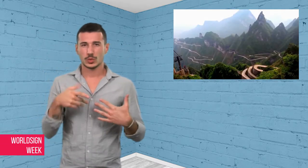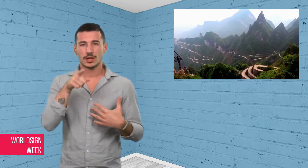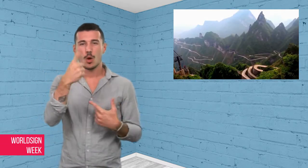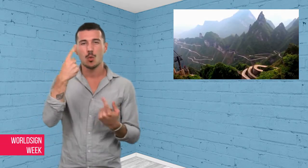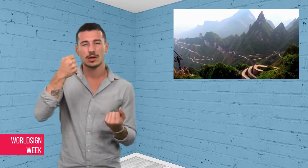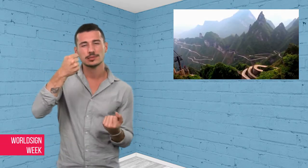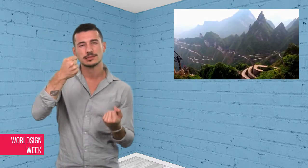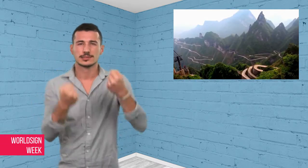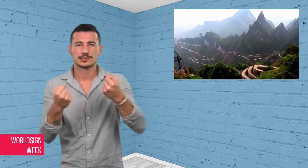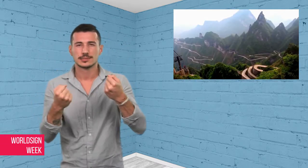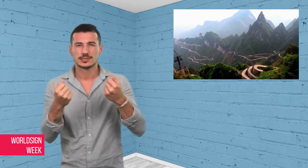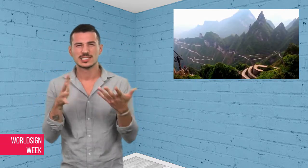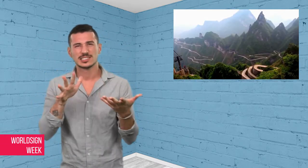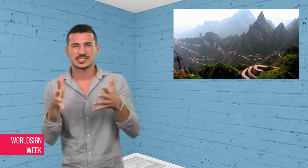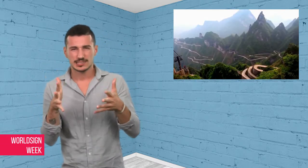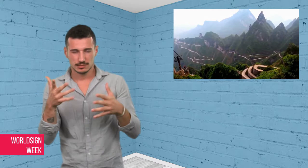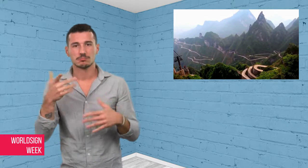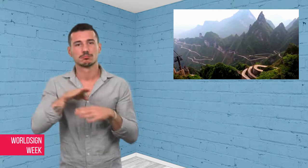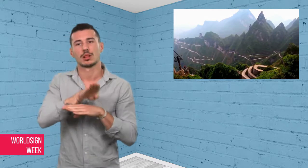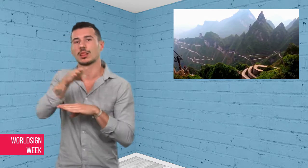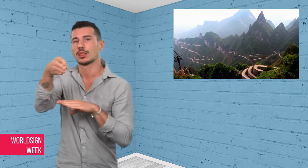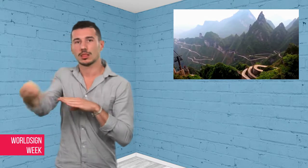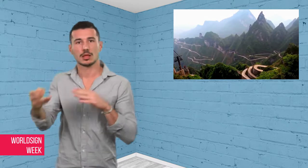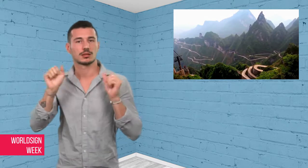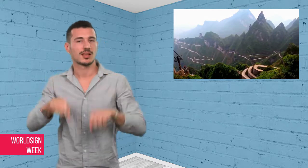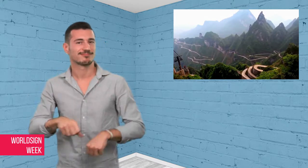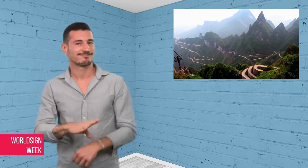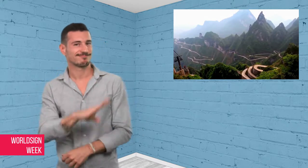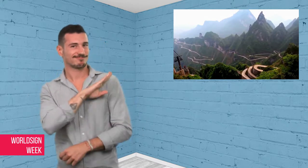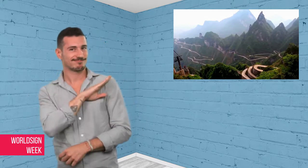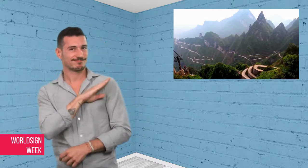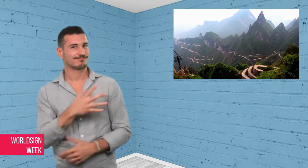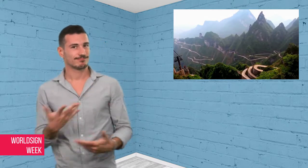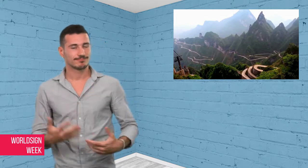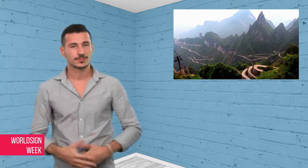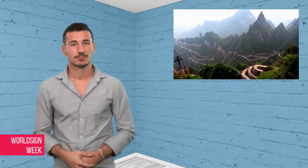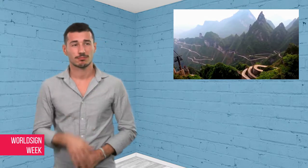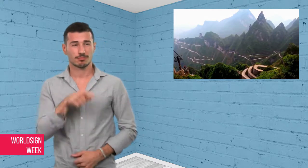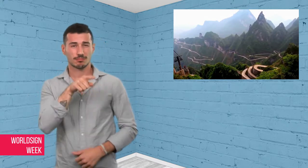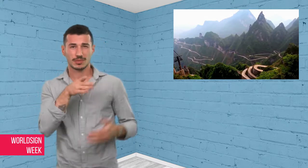The road has attracted many daredevil drivers from